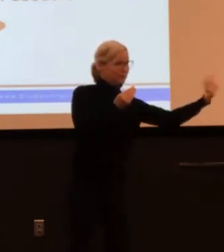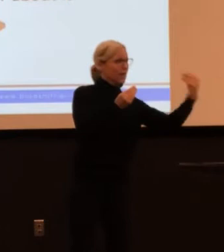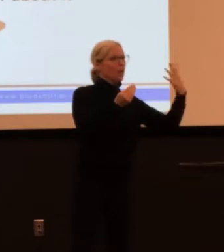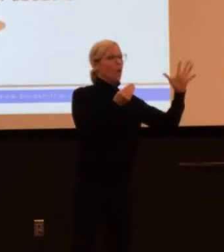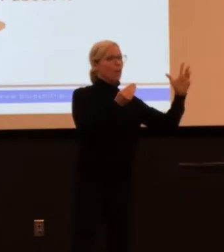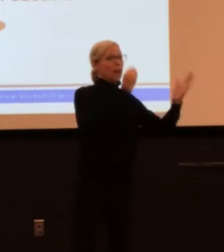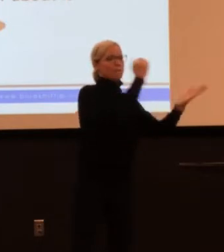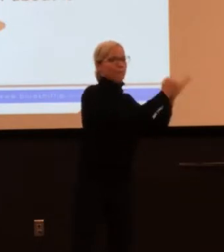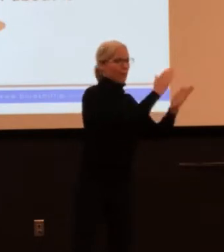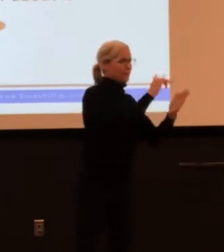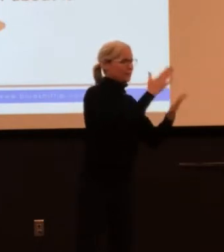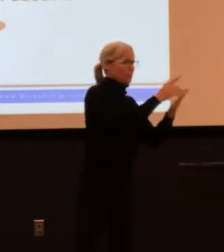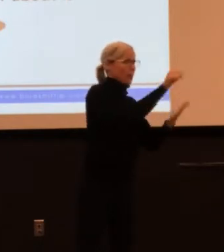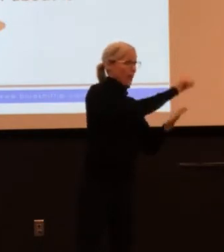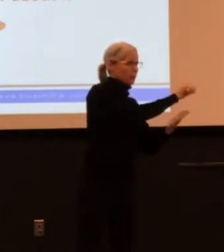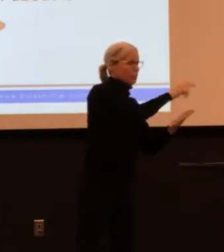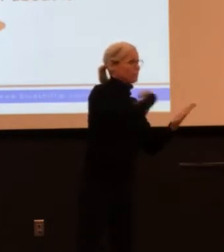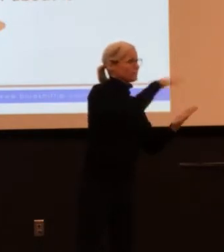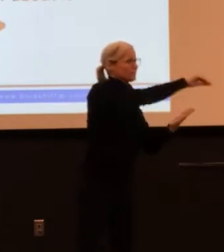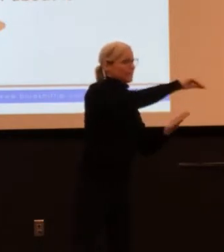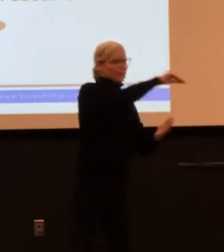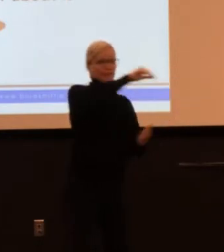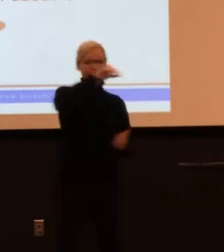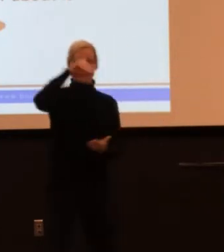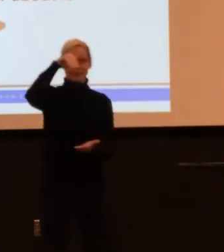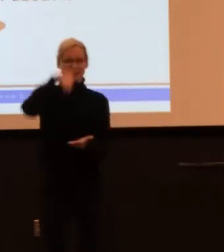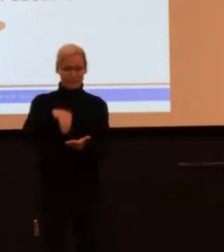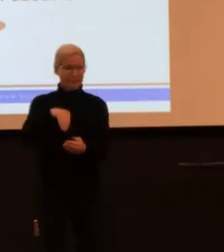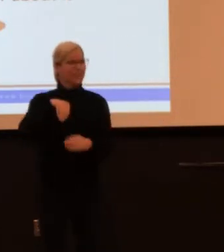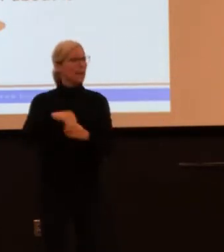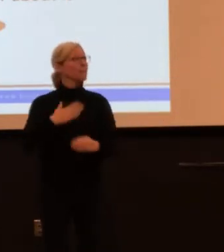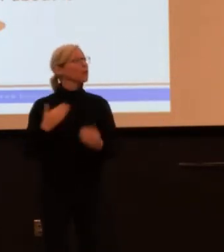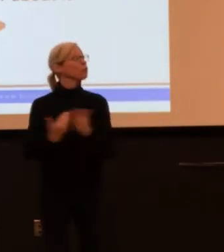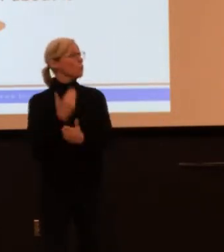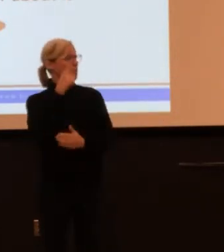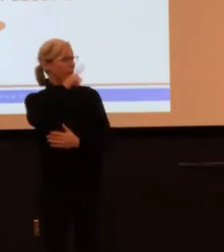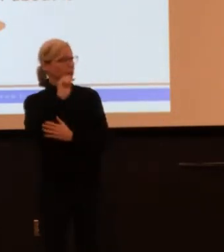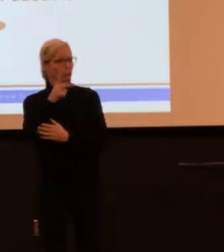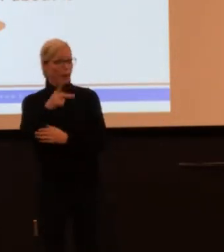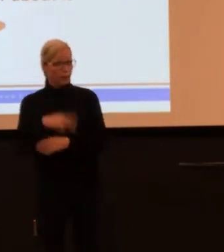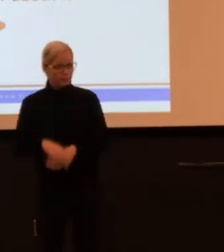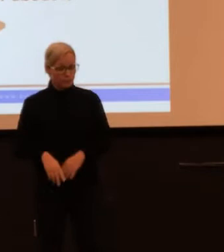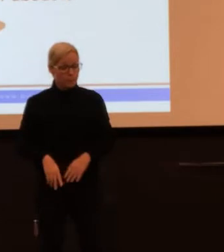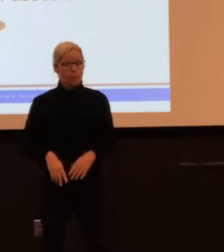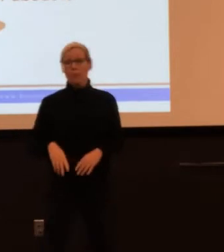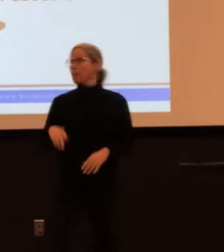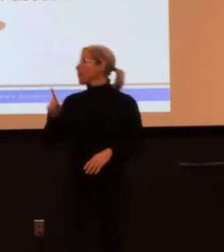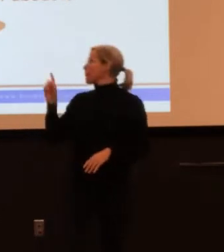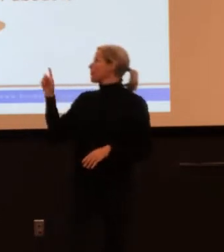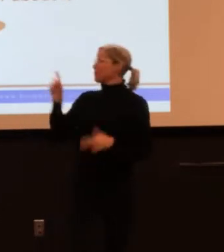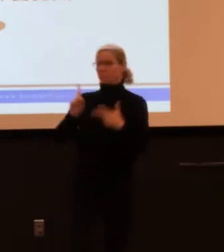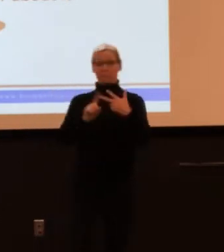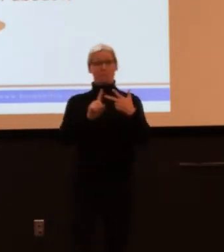and the third fact is that the Professor and a student want to publish a paper about this invention